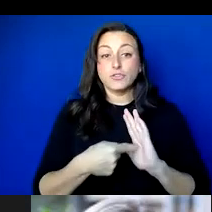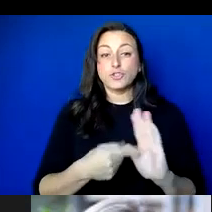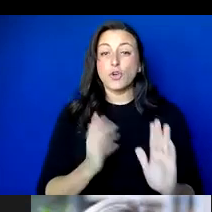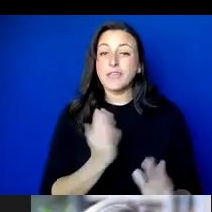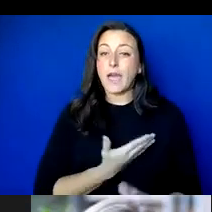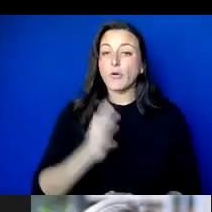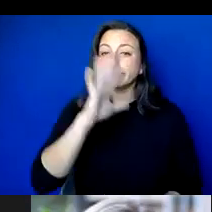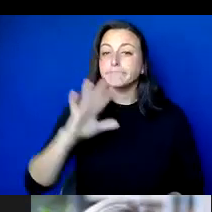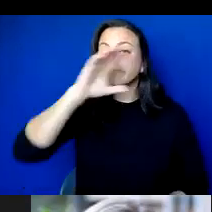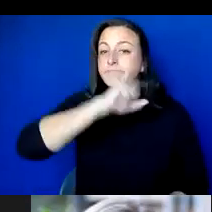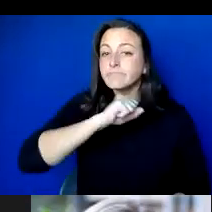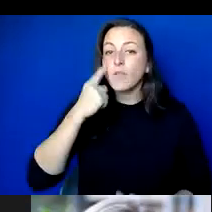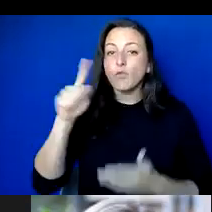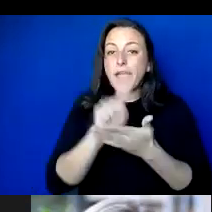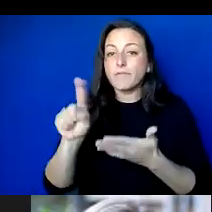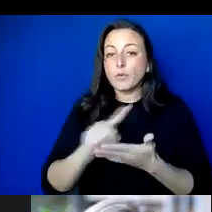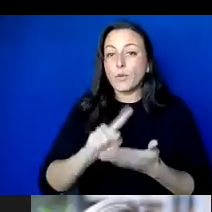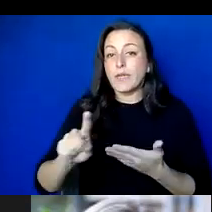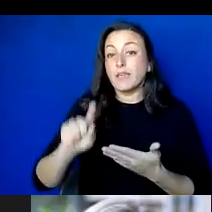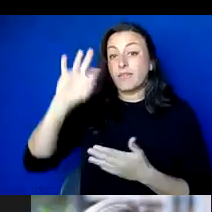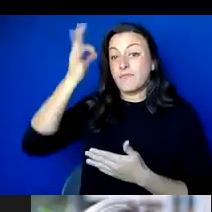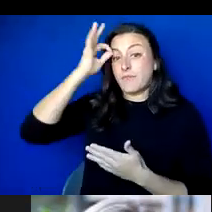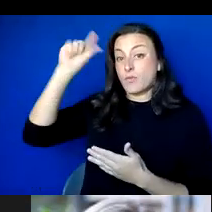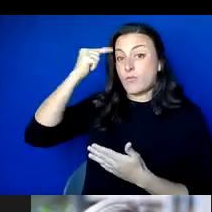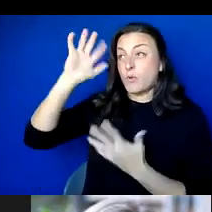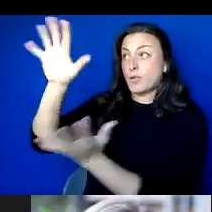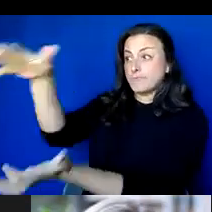we get weekly allocations from the federal government will look like moving forward,